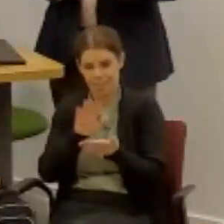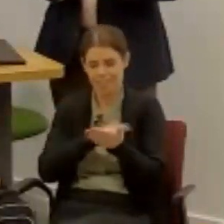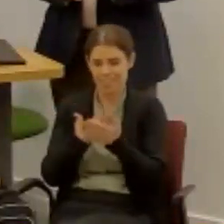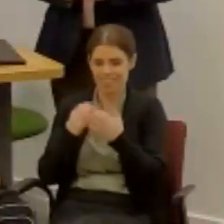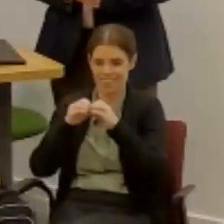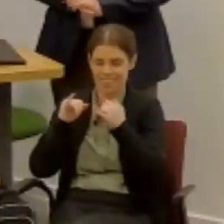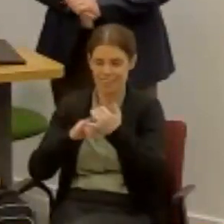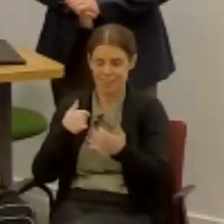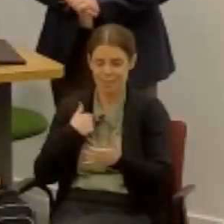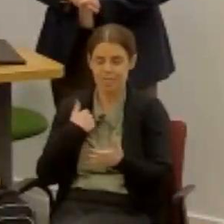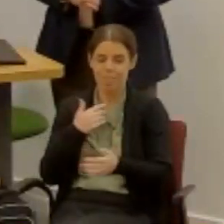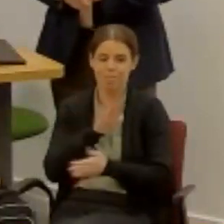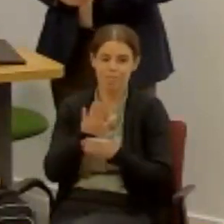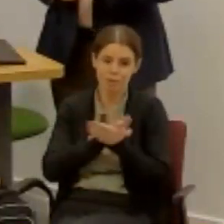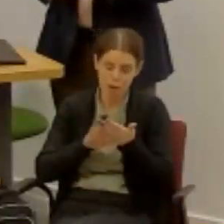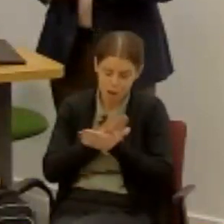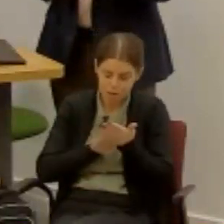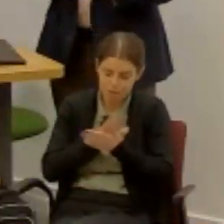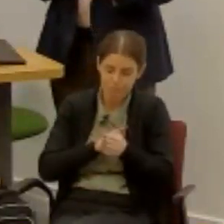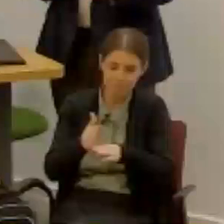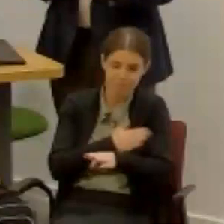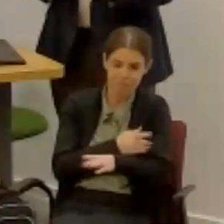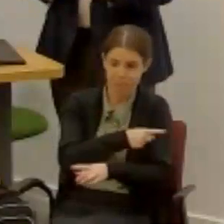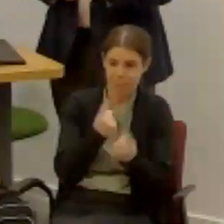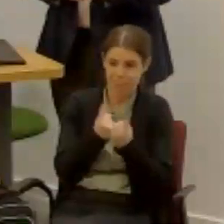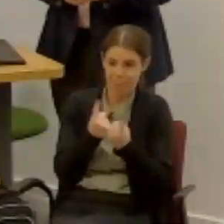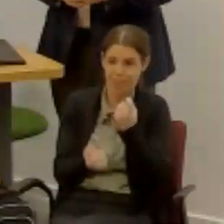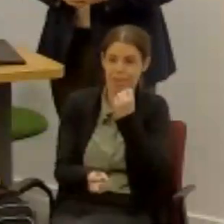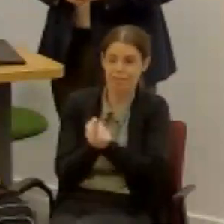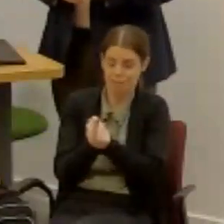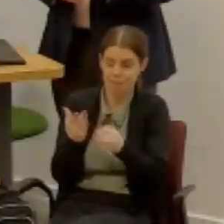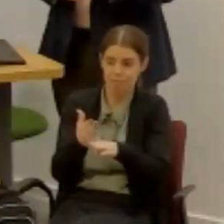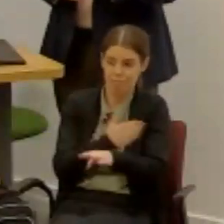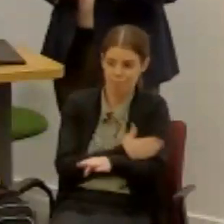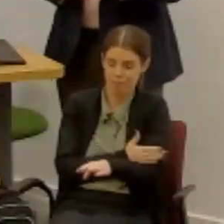and I apologize in advance because this kind of thing has happened once before, and I felt